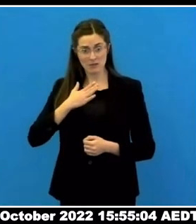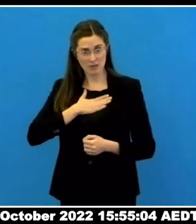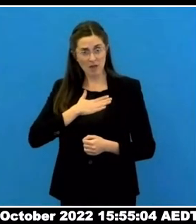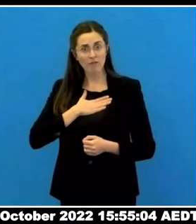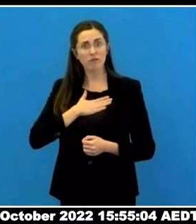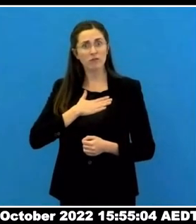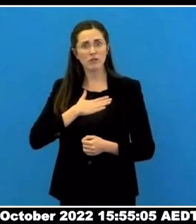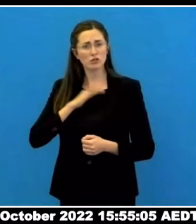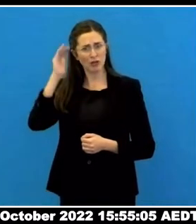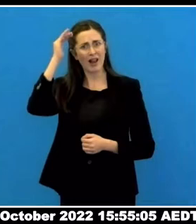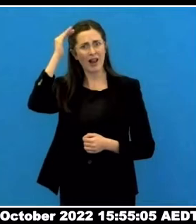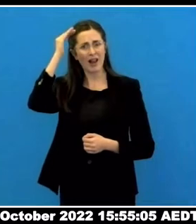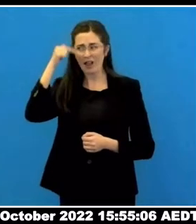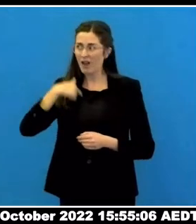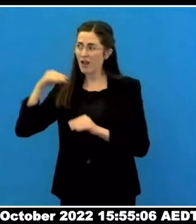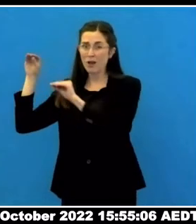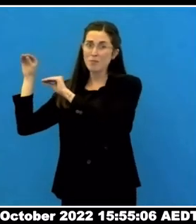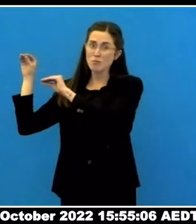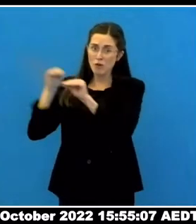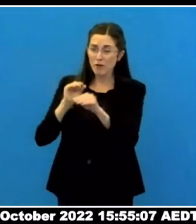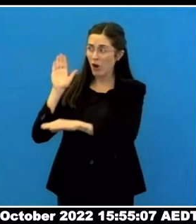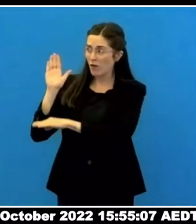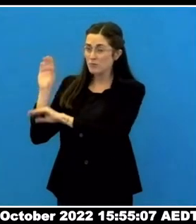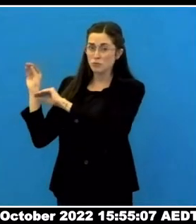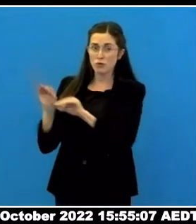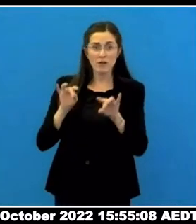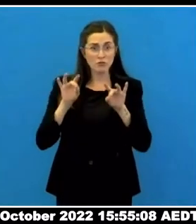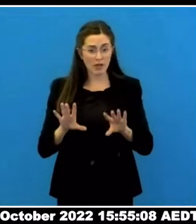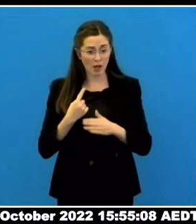I'm sure there is many, many others affected by this.